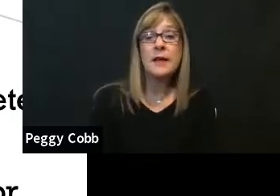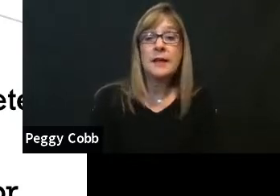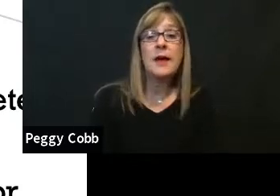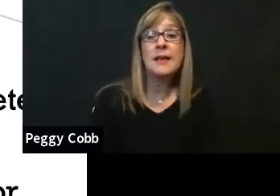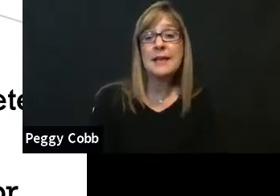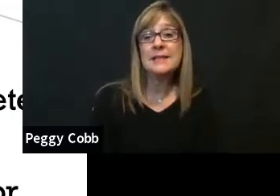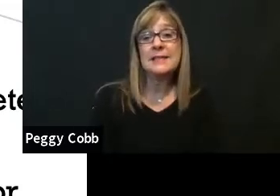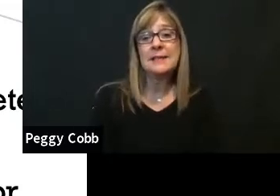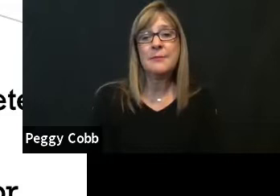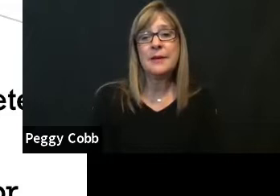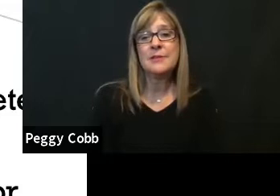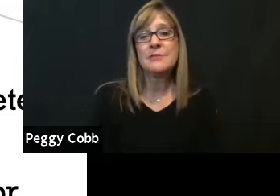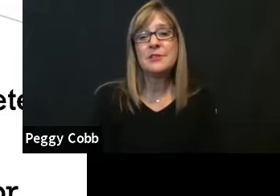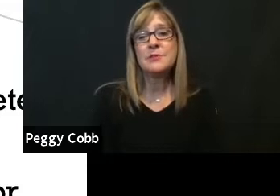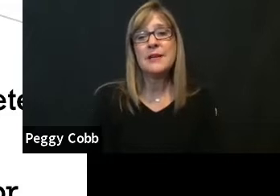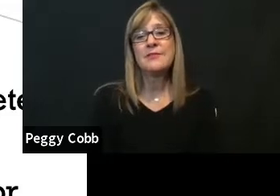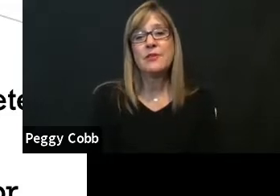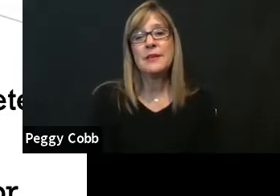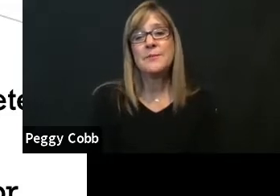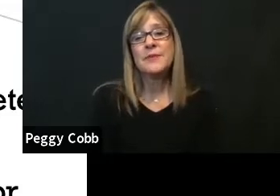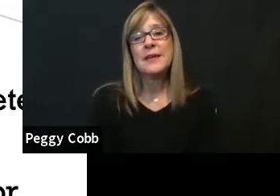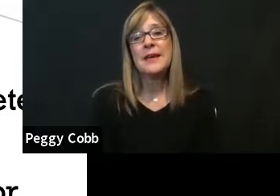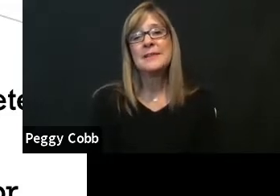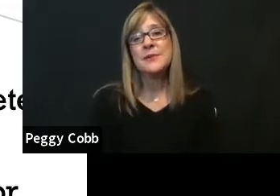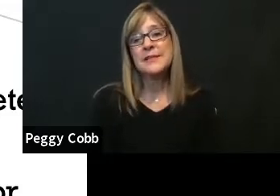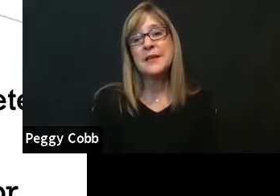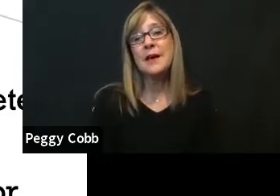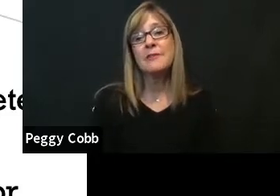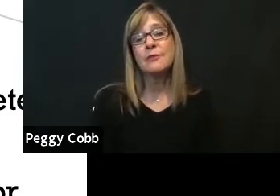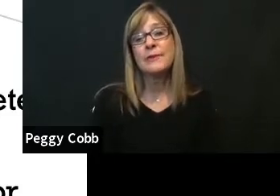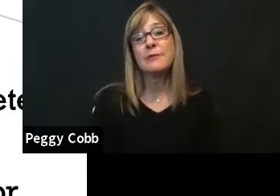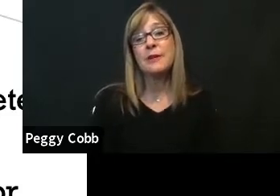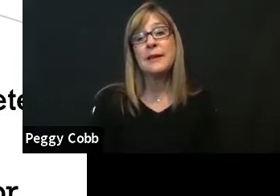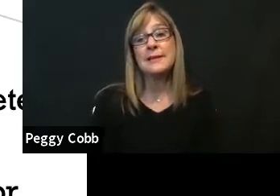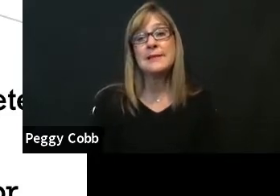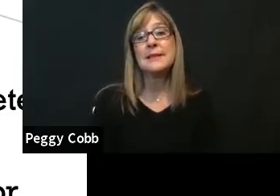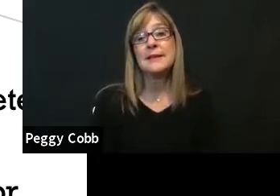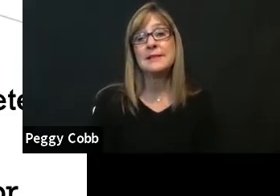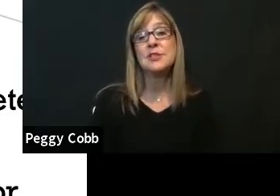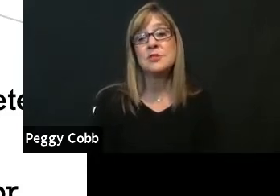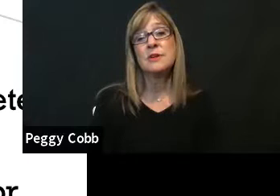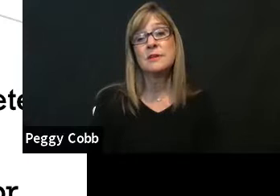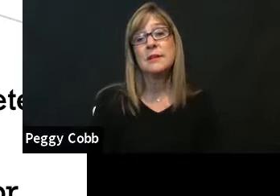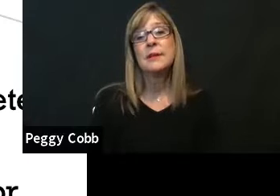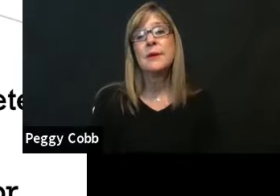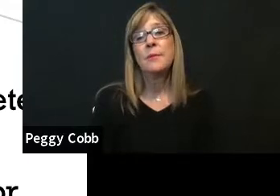an unending amounts of interpreting for them. And so it's tough when they realize that it's a struggle